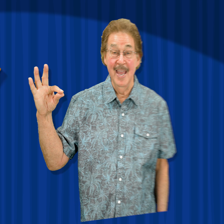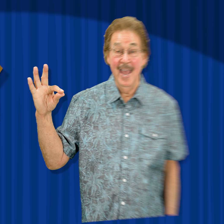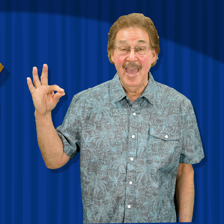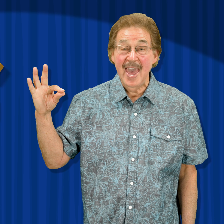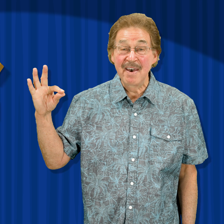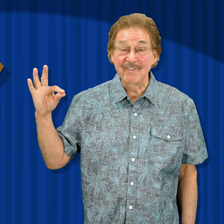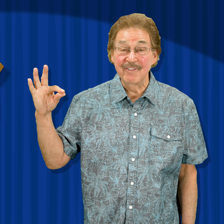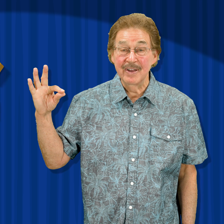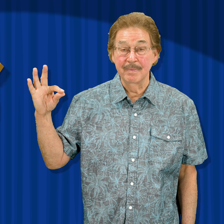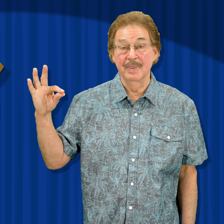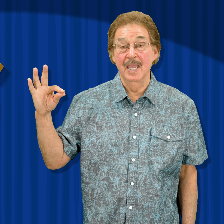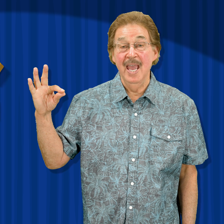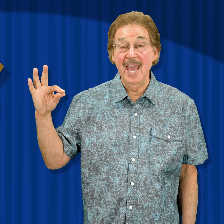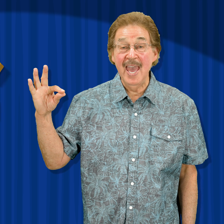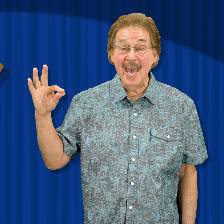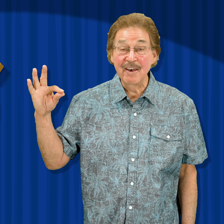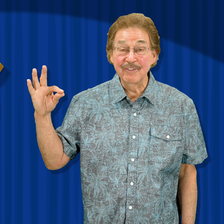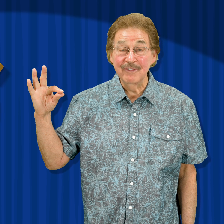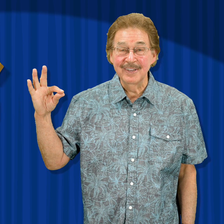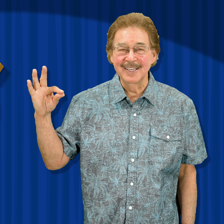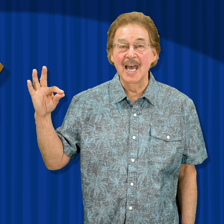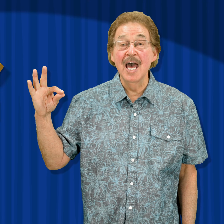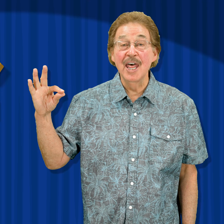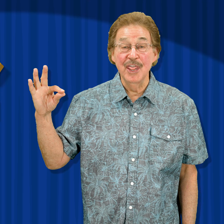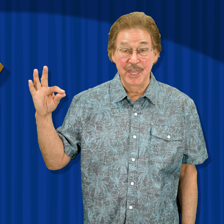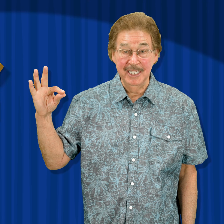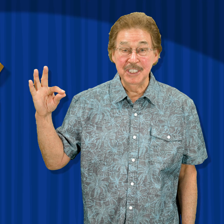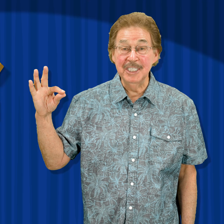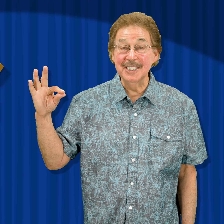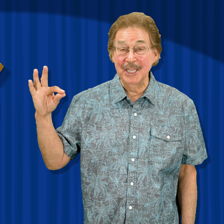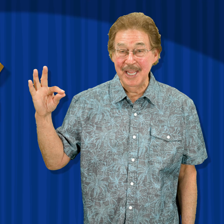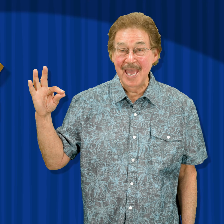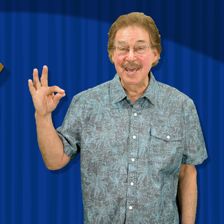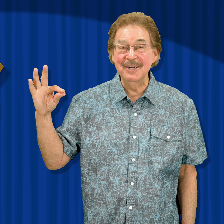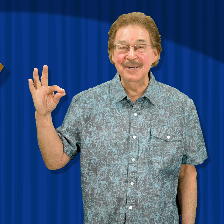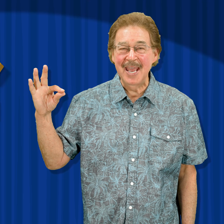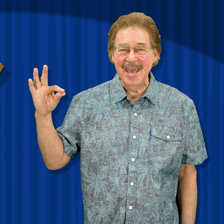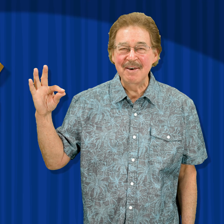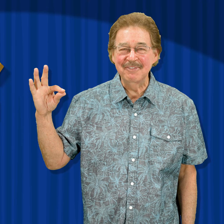F, f, this is the letter f